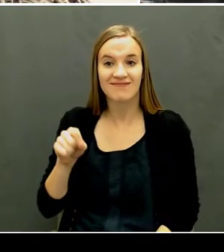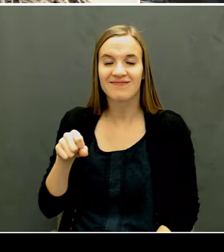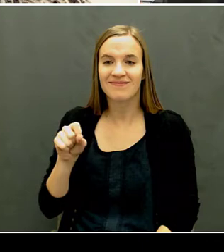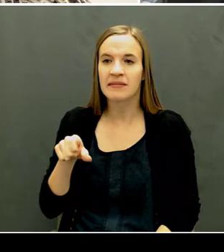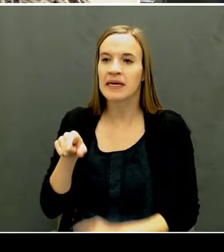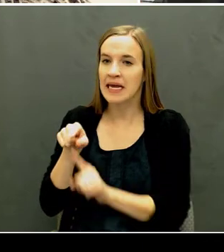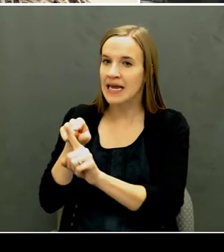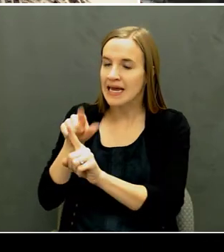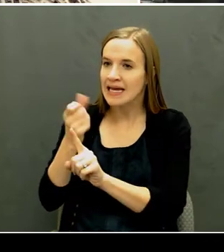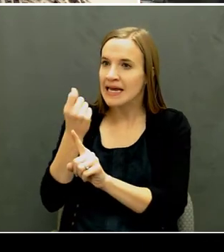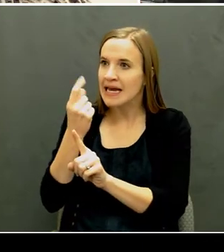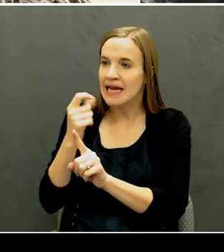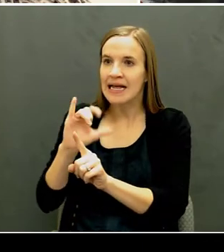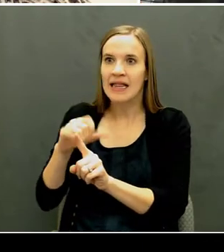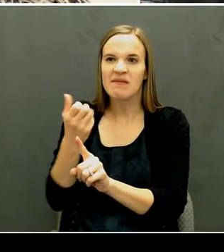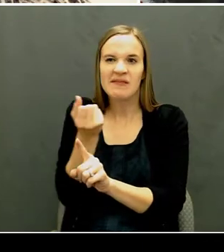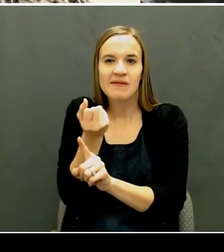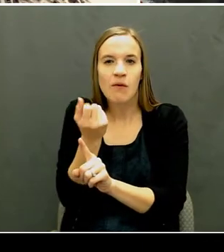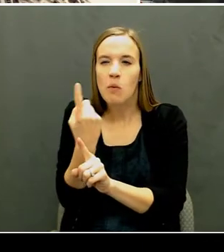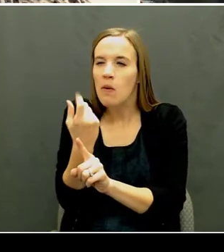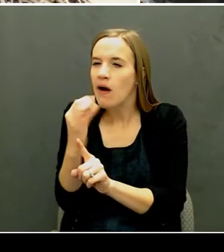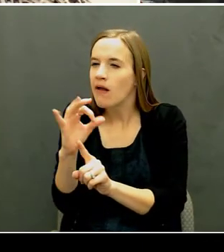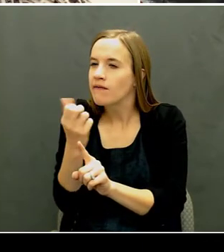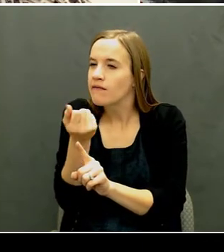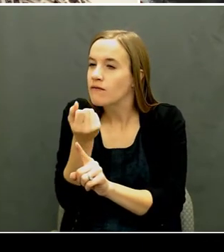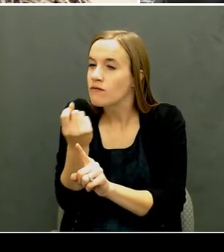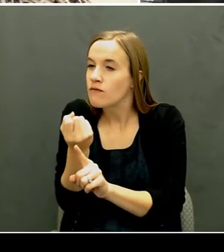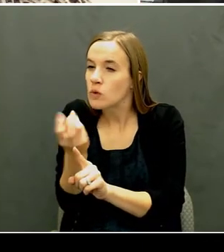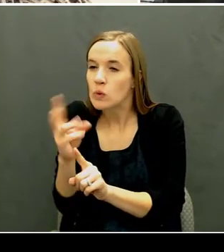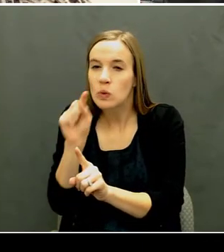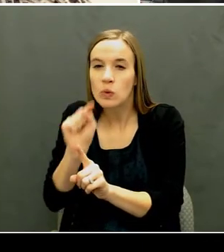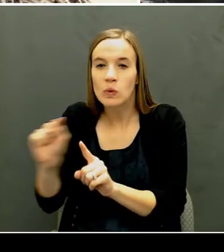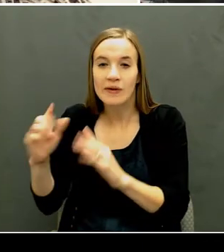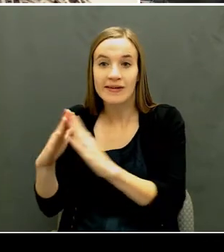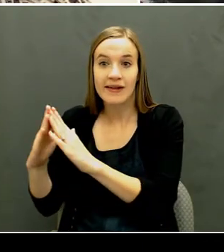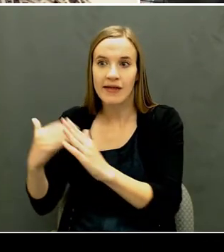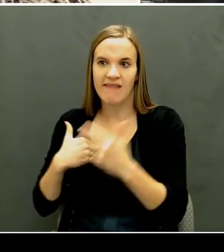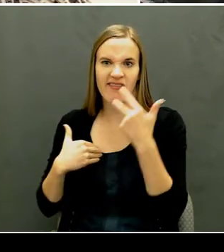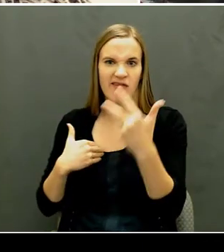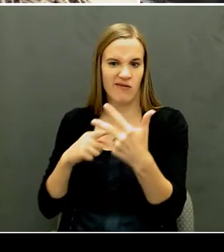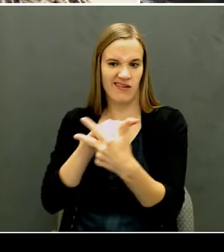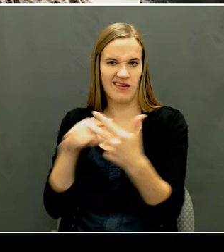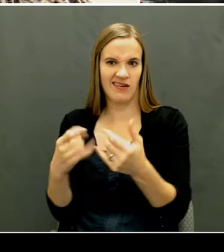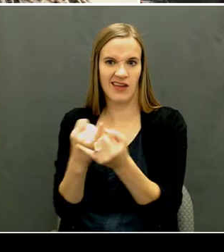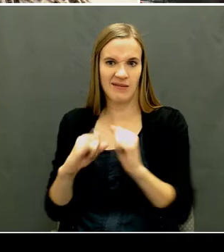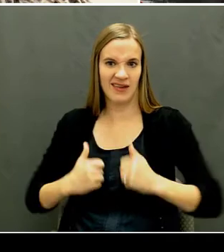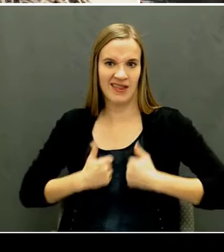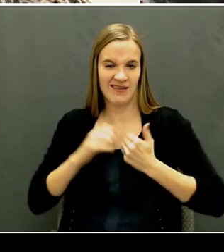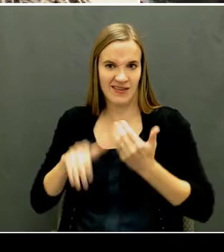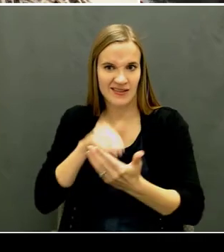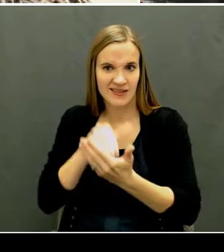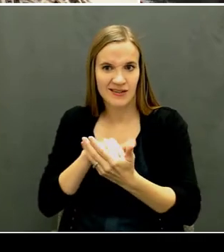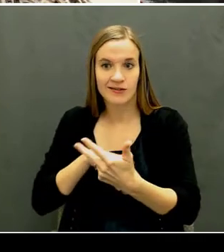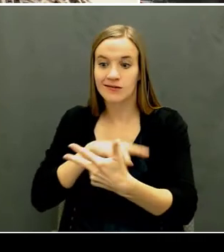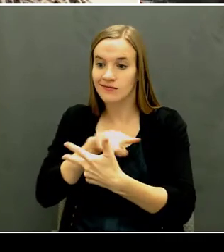Denver that had three independent living centers Atlantis community which still exists. HAIL, which